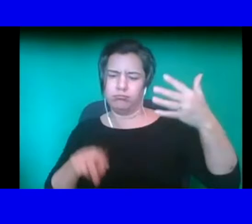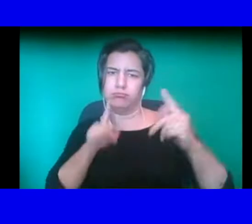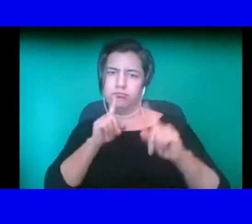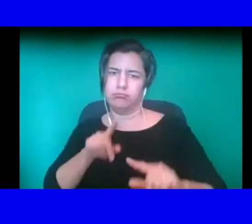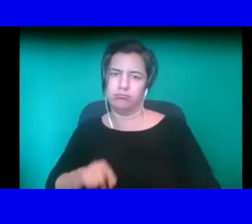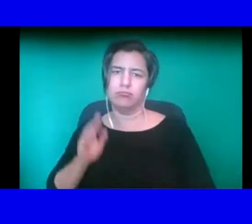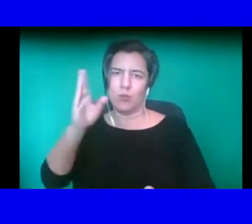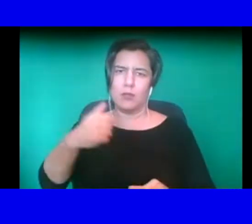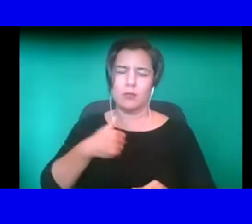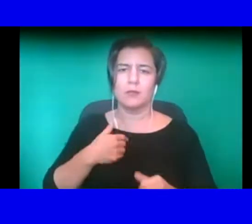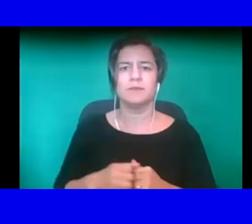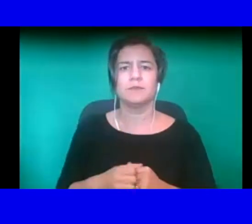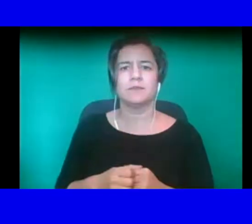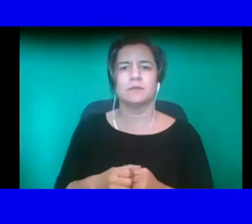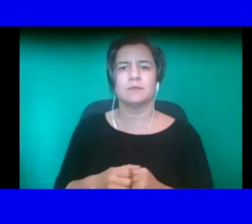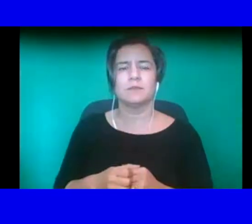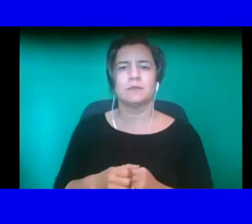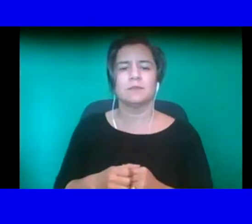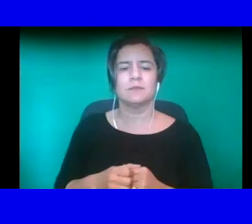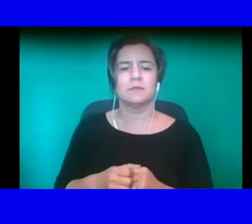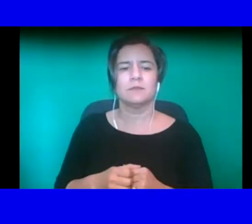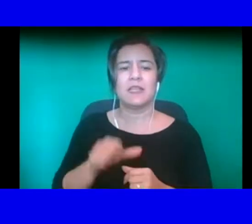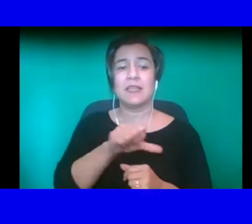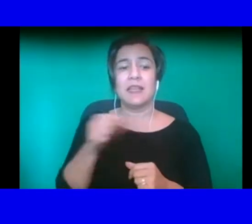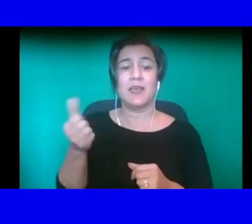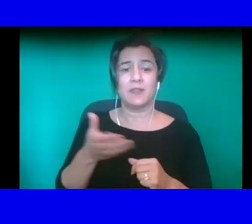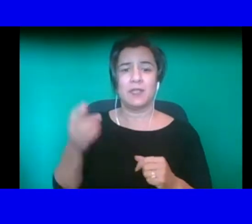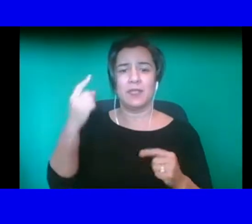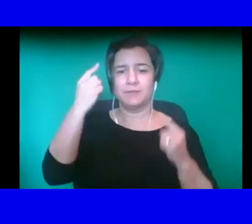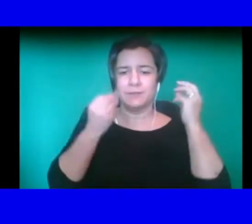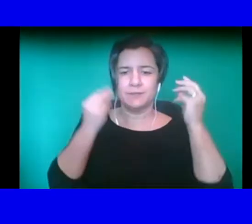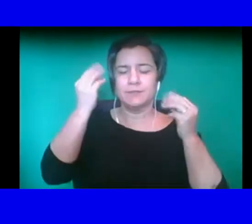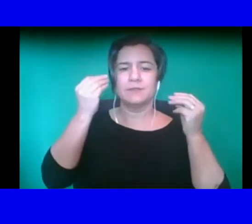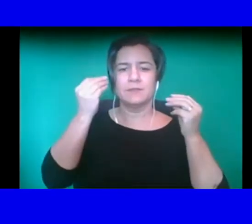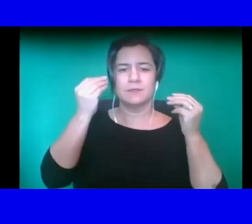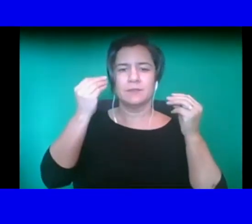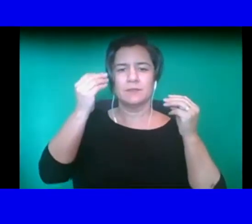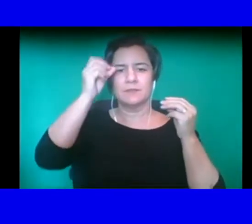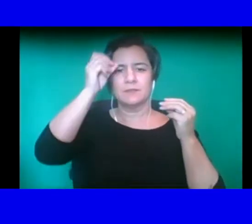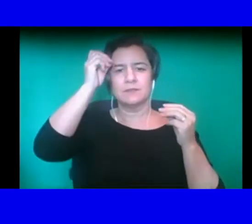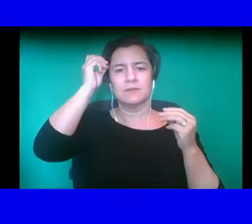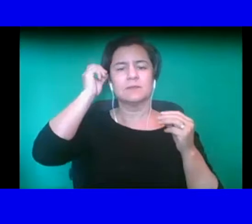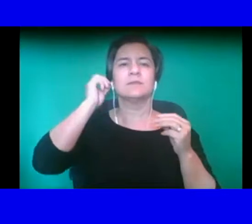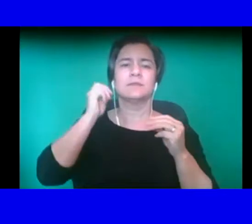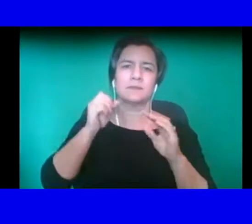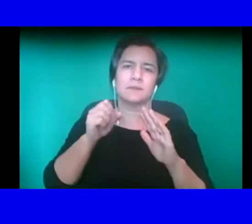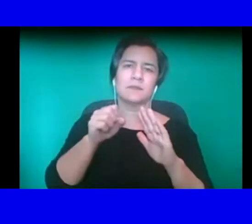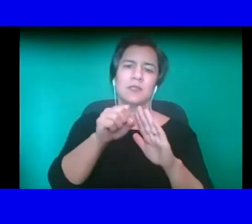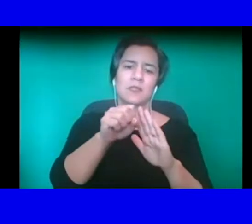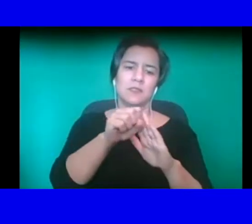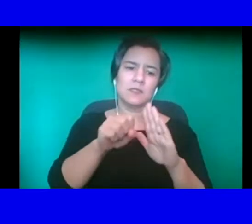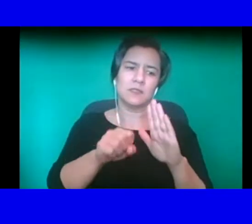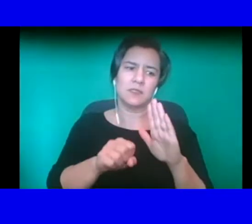Another thing to note, in terms of the work that we've been doing, the state, regional centers,